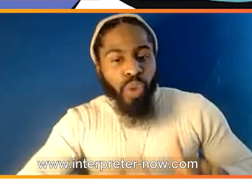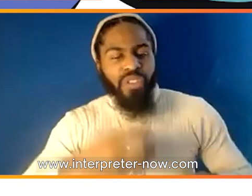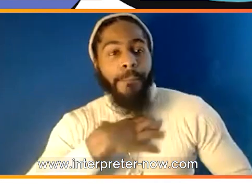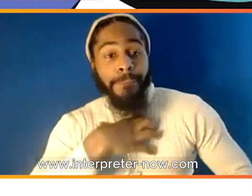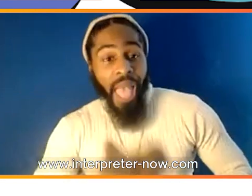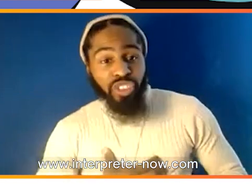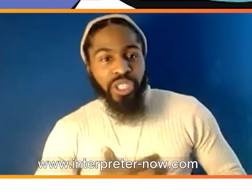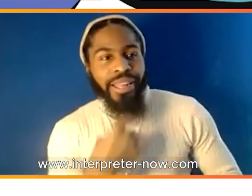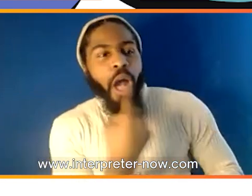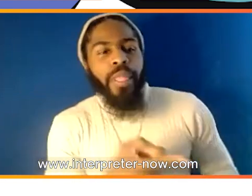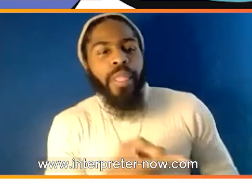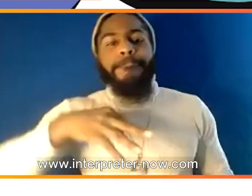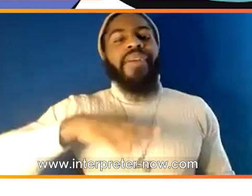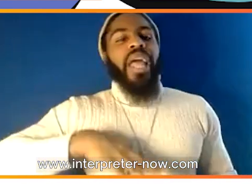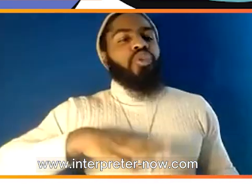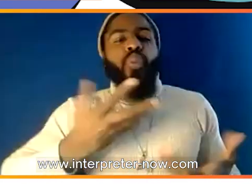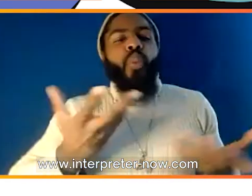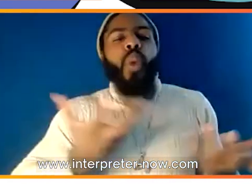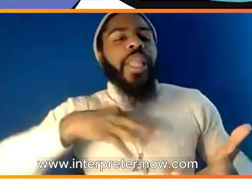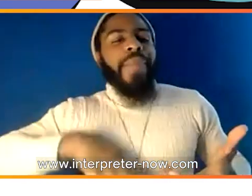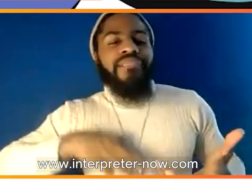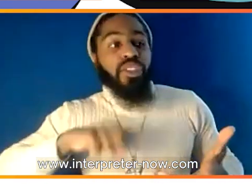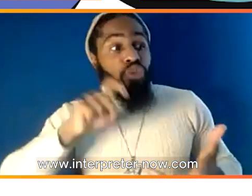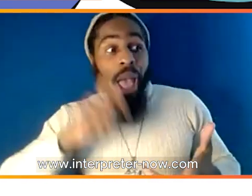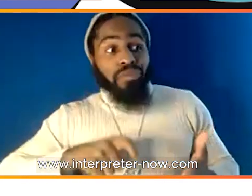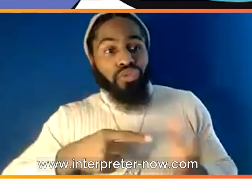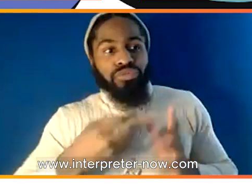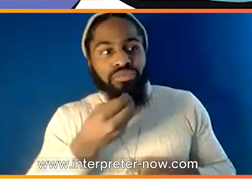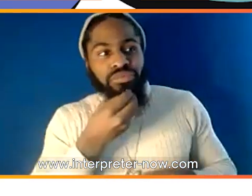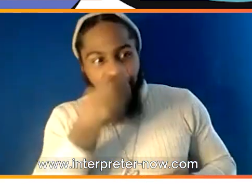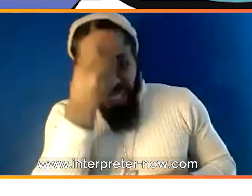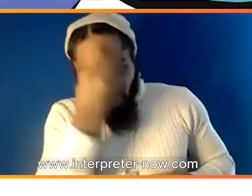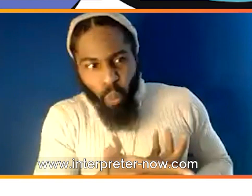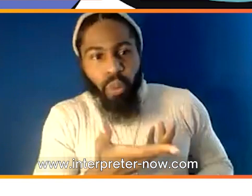and what's in it for them, the old WIIFM? Hey, if you decide to come to our meeting,